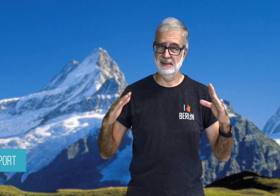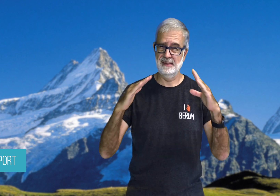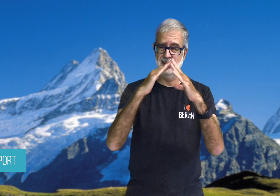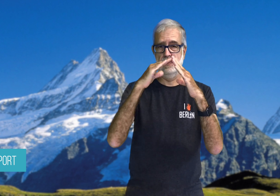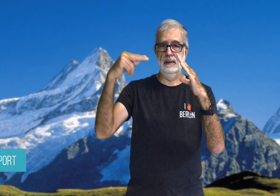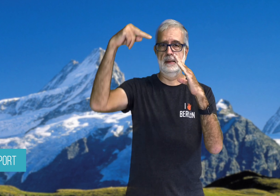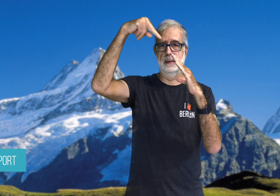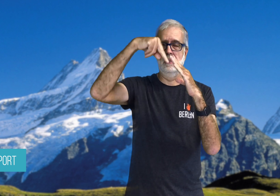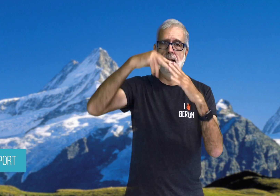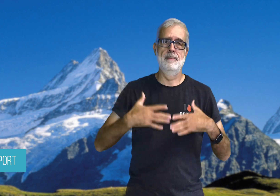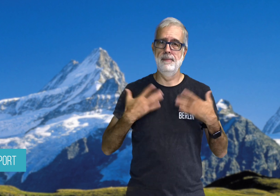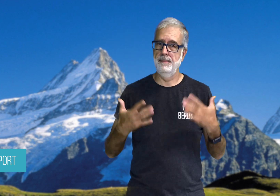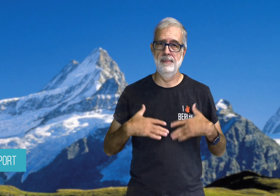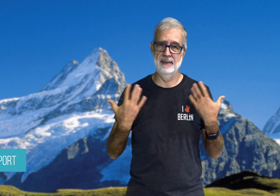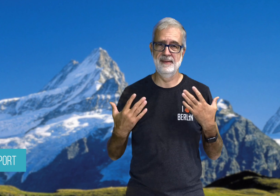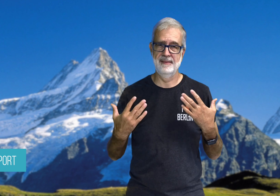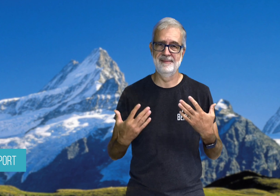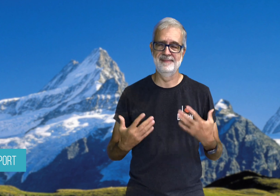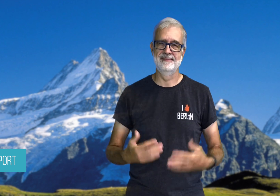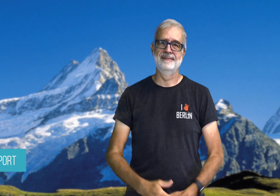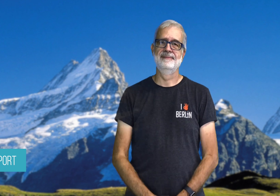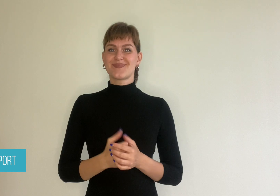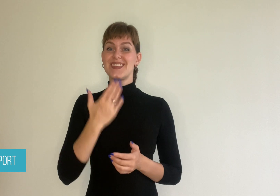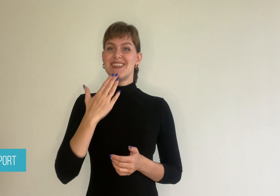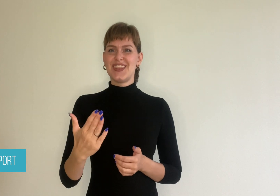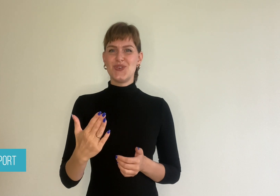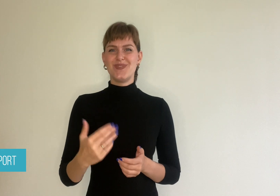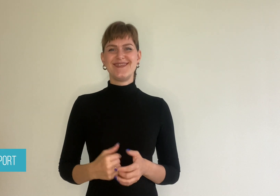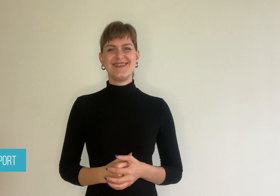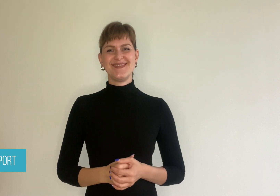you will experience happiness. Thank you.